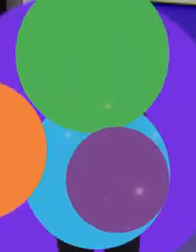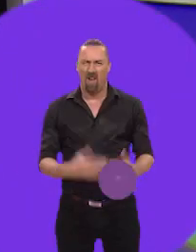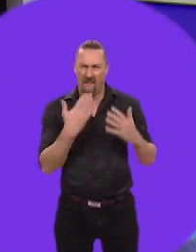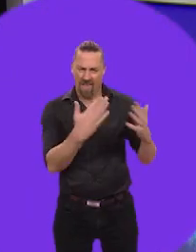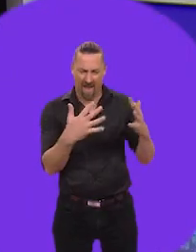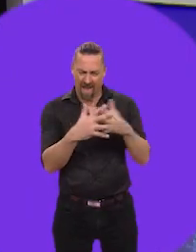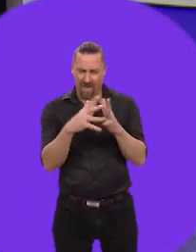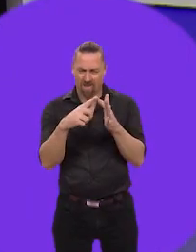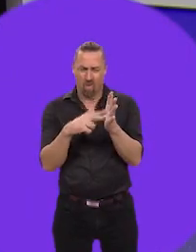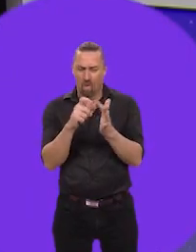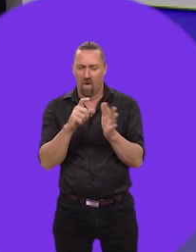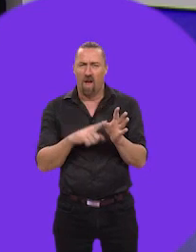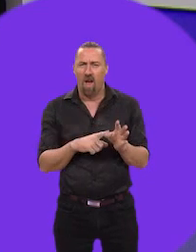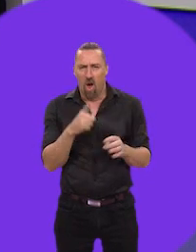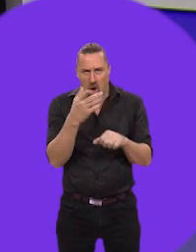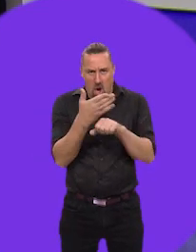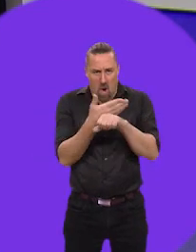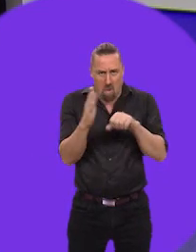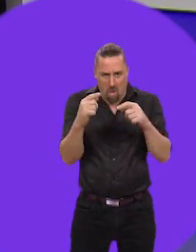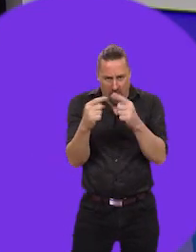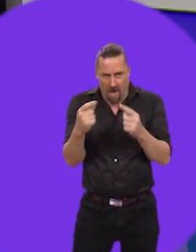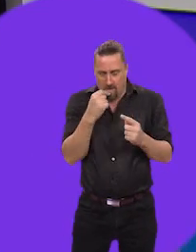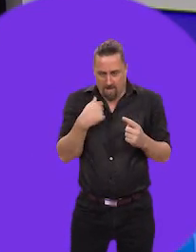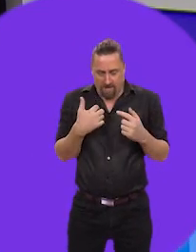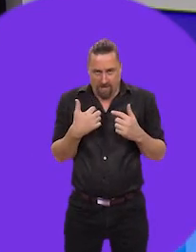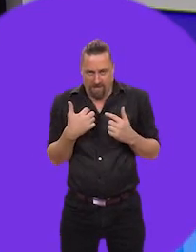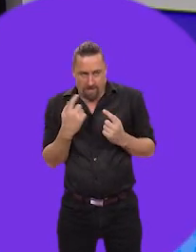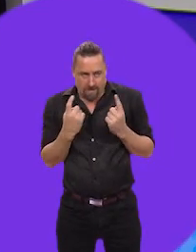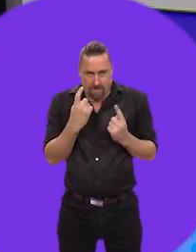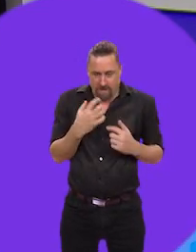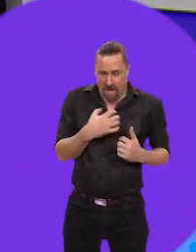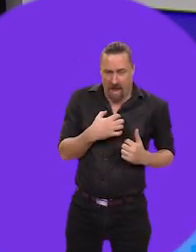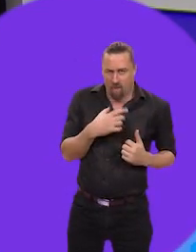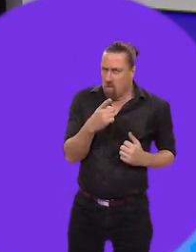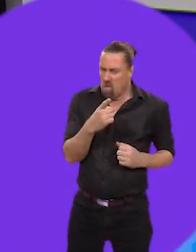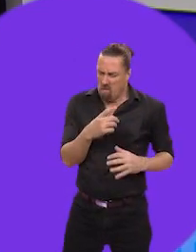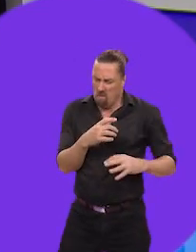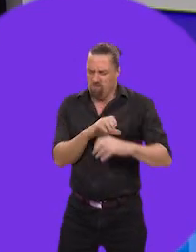Thanks Wendy. Doing new things can sometimes be scary but if you're brave, you can discover all sorts